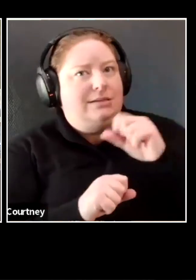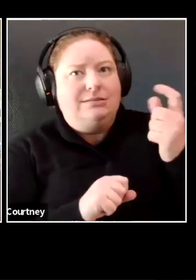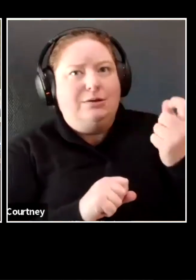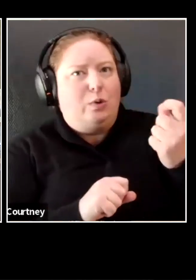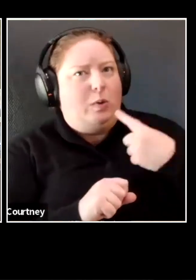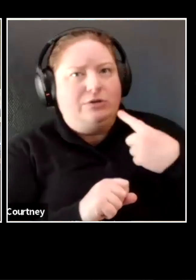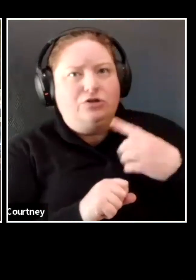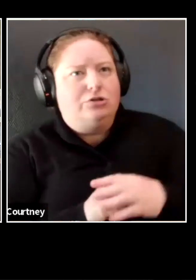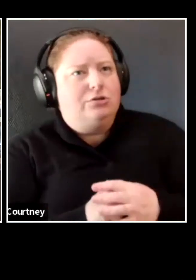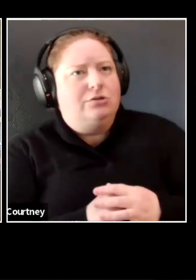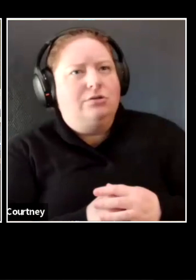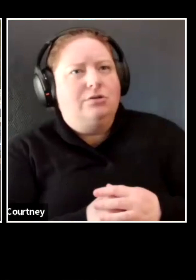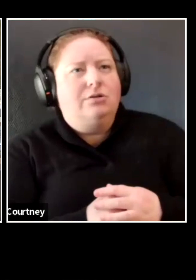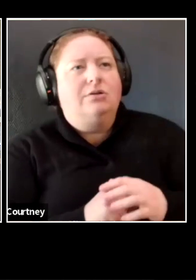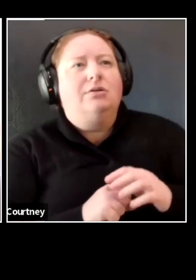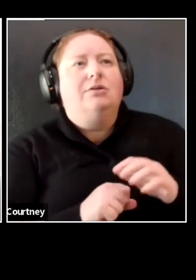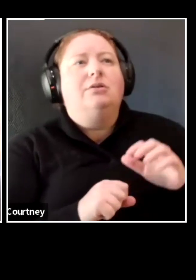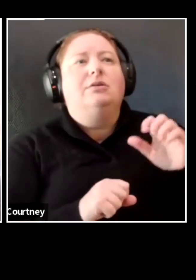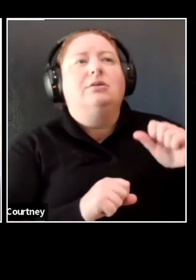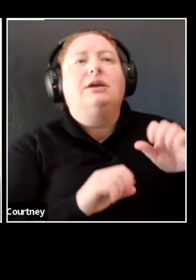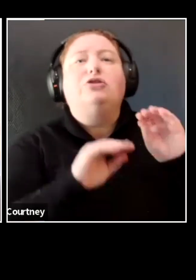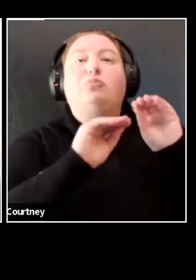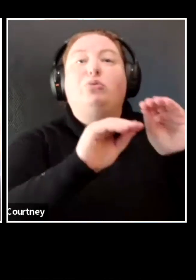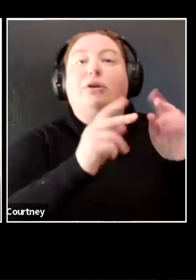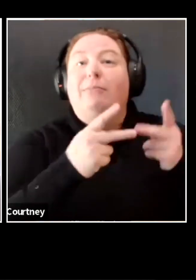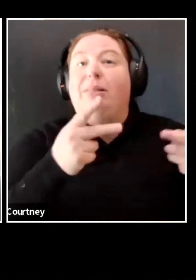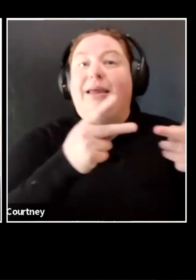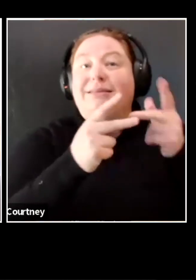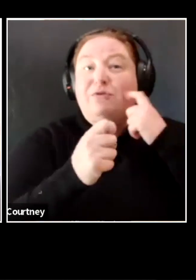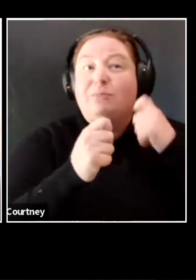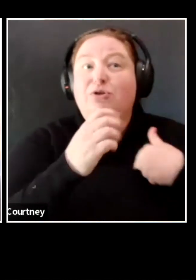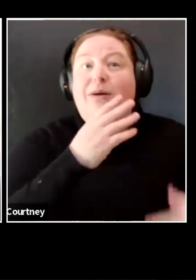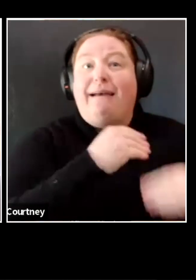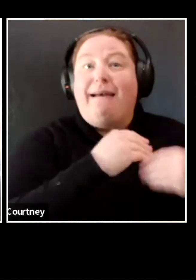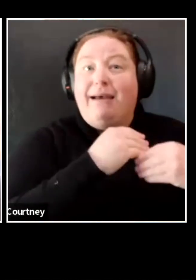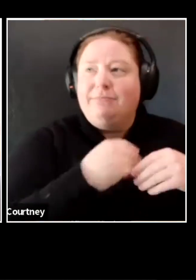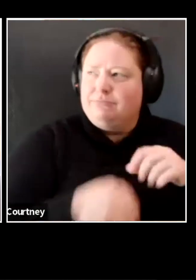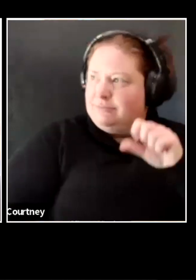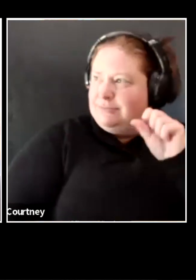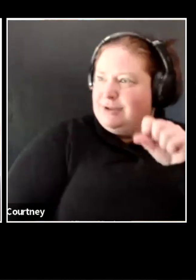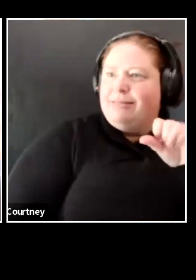you put a place for me to put them in there? Yeah. No, that's the whole point. The whole point is